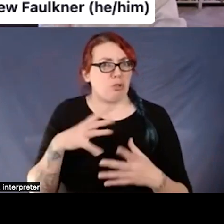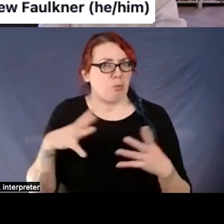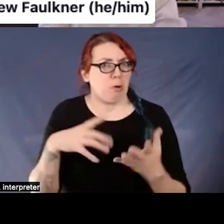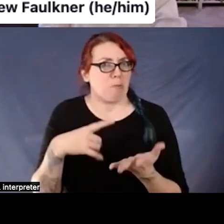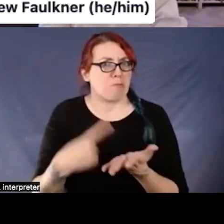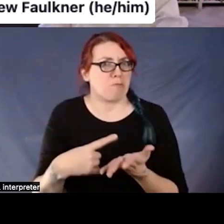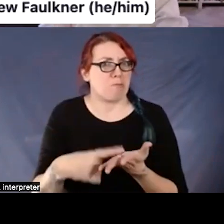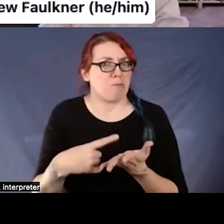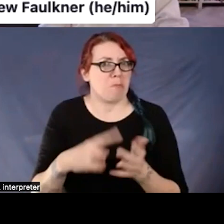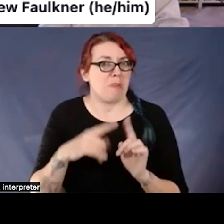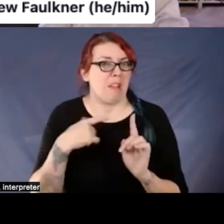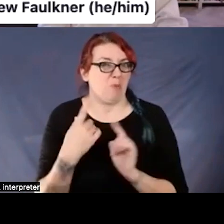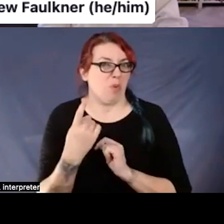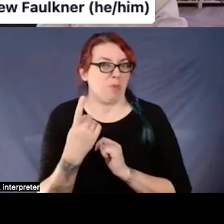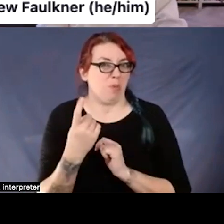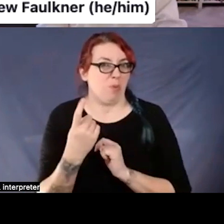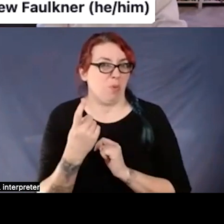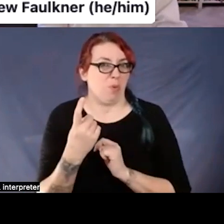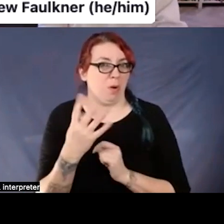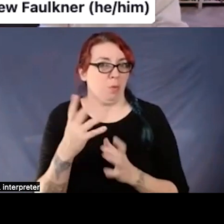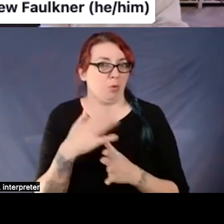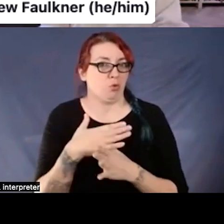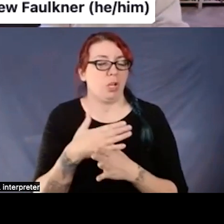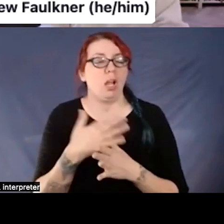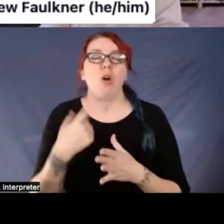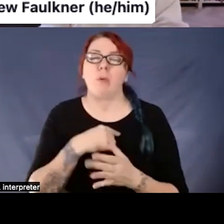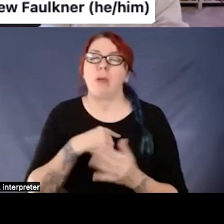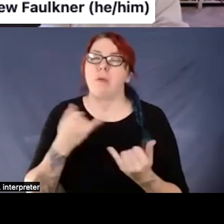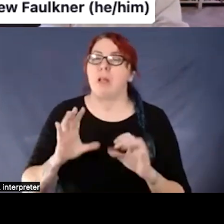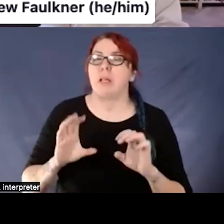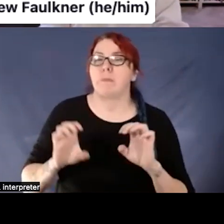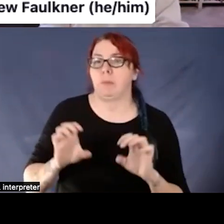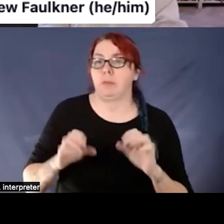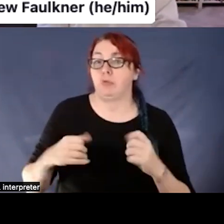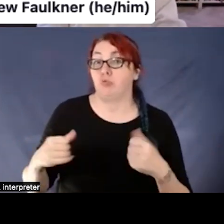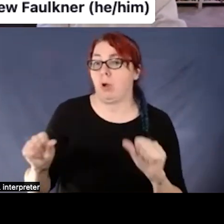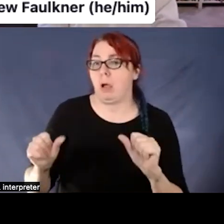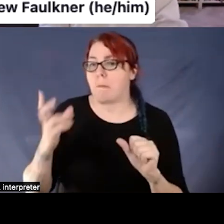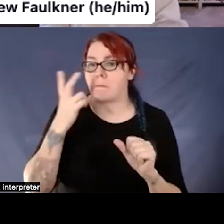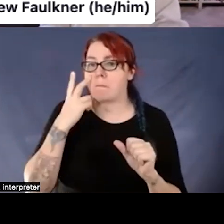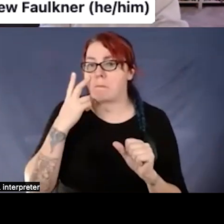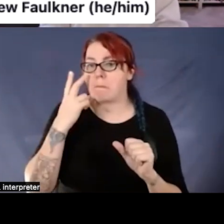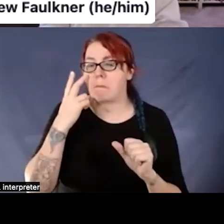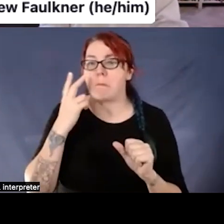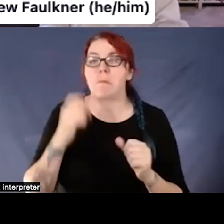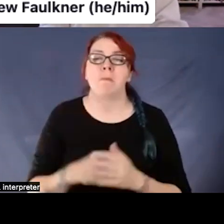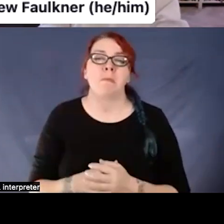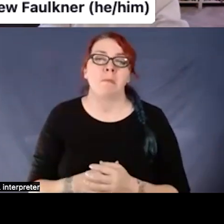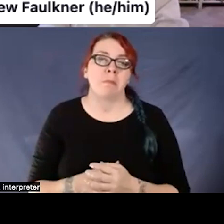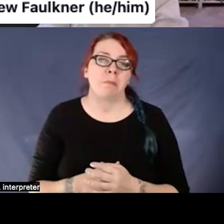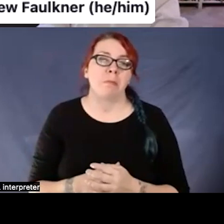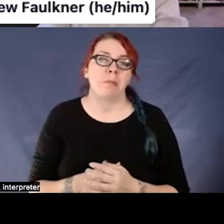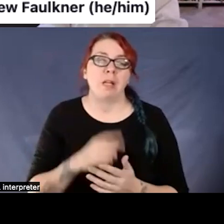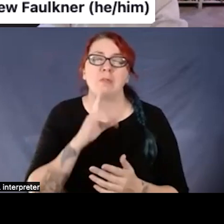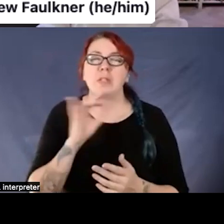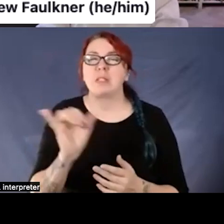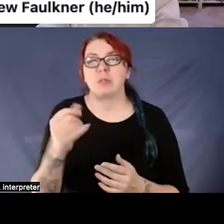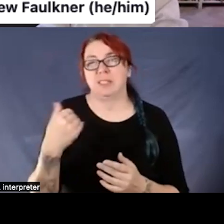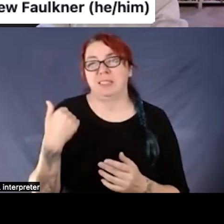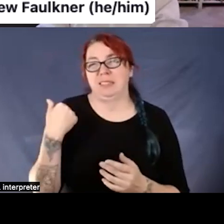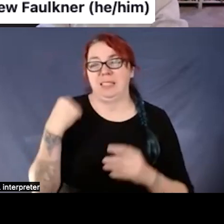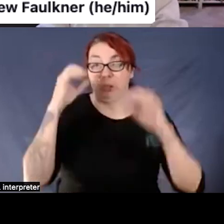that we're experimenting with, very similar to Margaret's note about Google Calendar. We